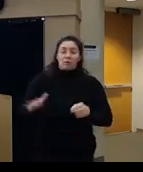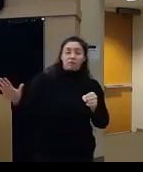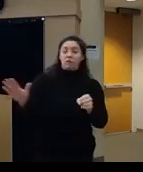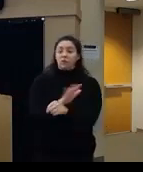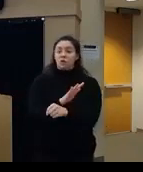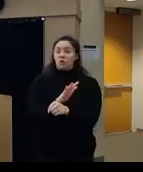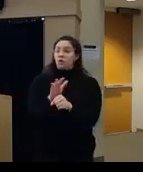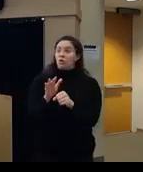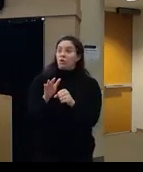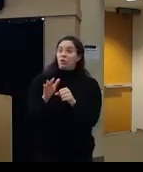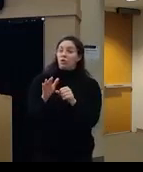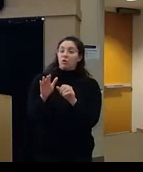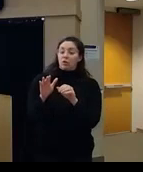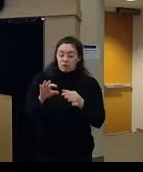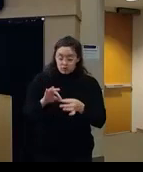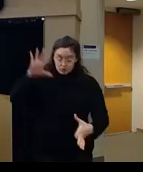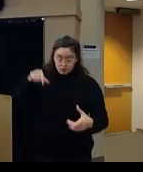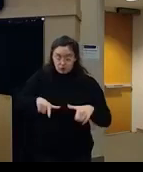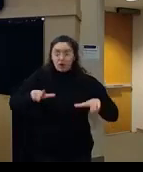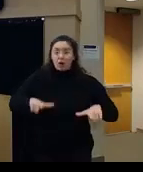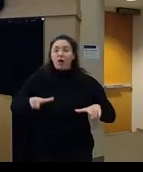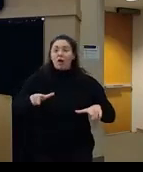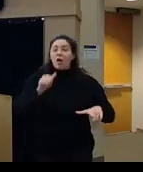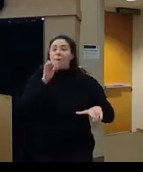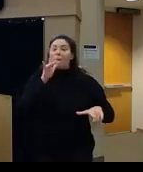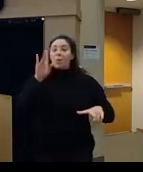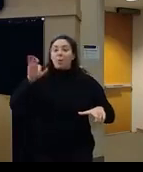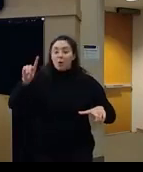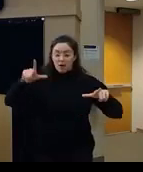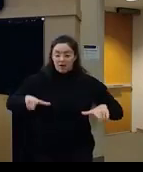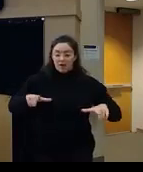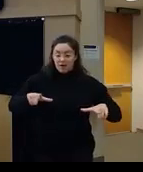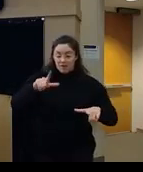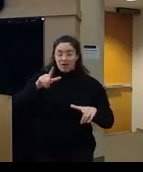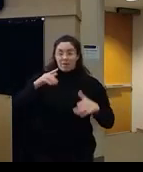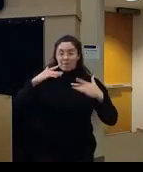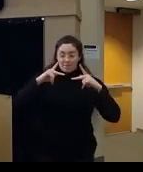disengage from that motherboard of pathology but you can at least make efforts to kind of